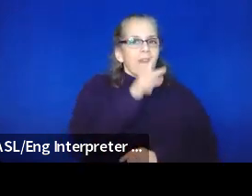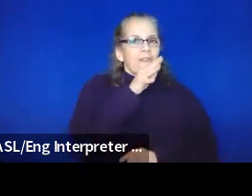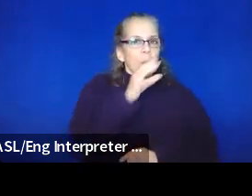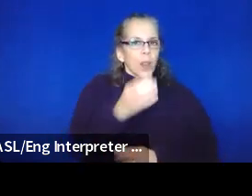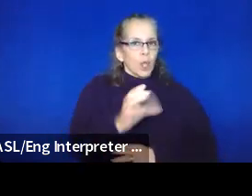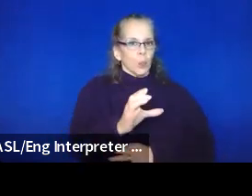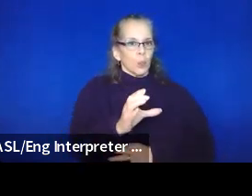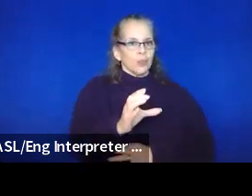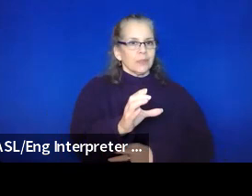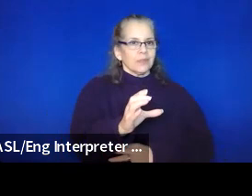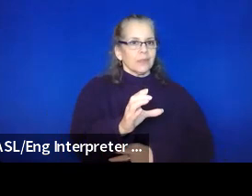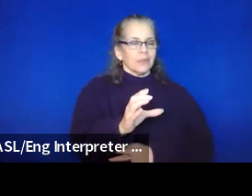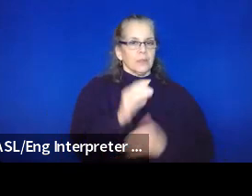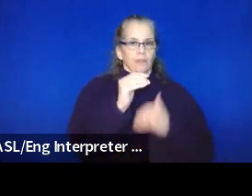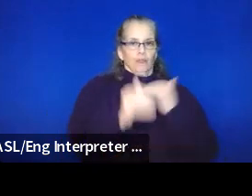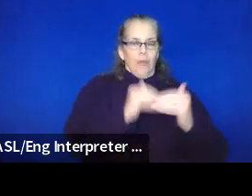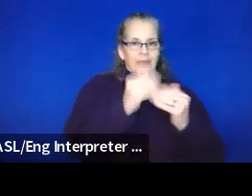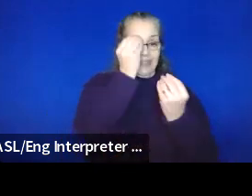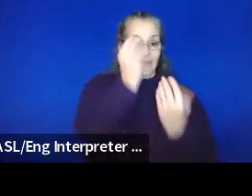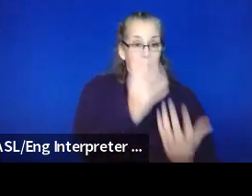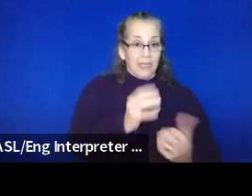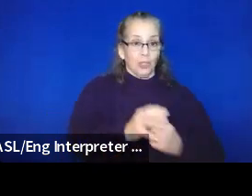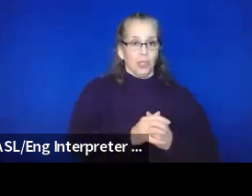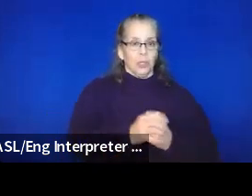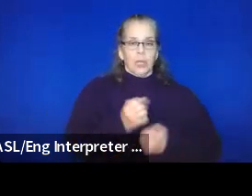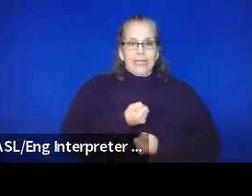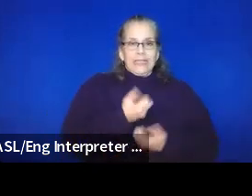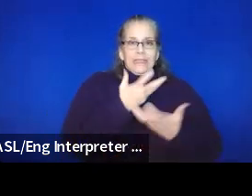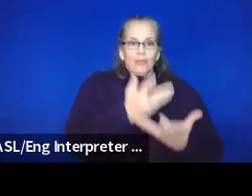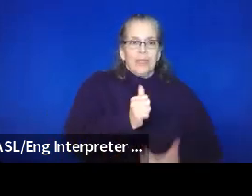And this leads again to a point I'm going to make over and over again. Hearing isn't